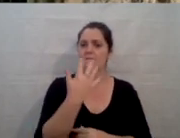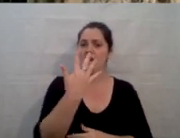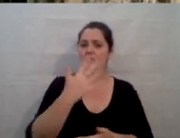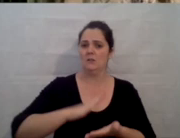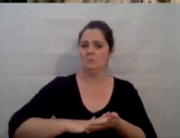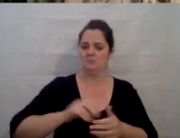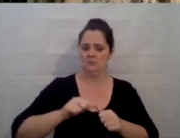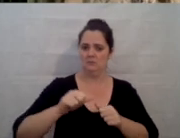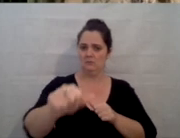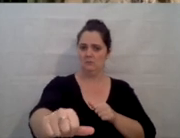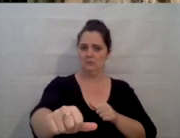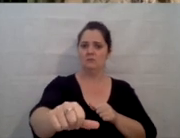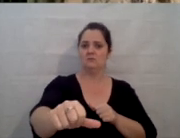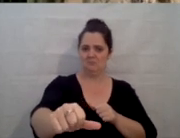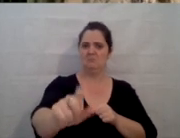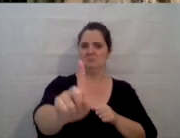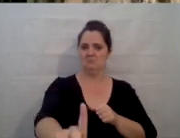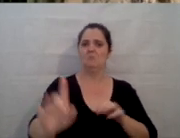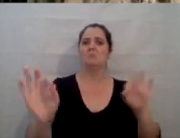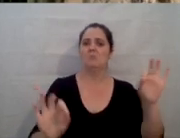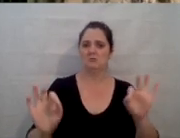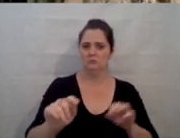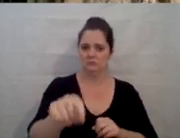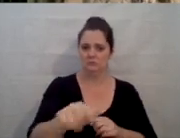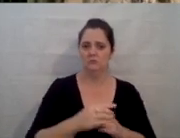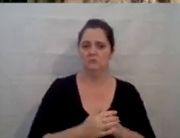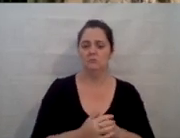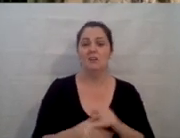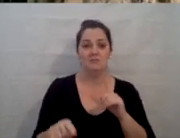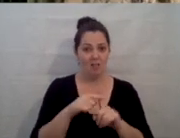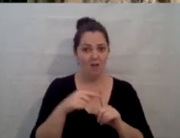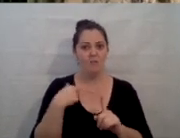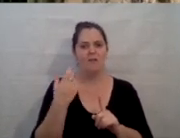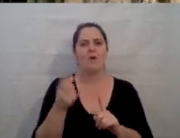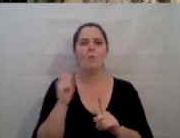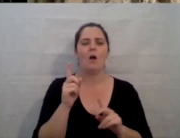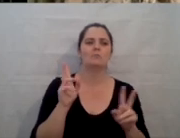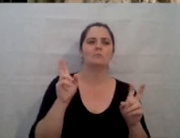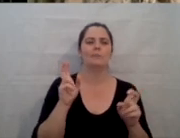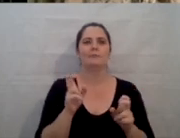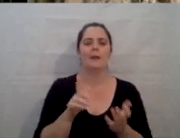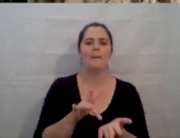They even had classes where you had a person called a middle woman, that was actually what it was called: a middle woman.